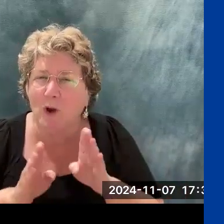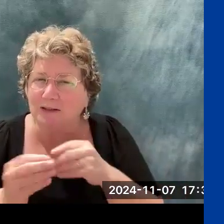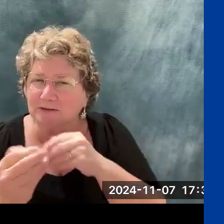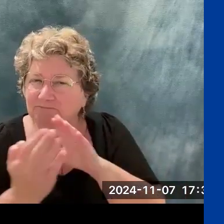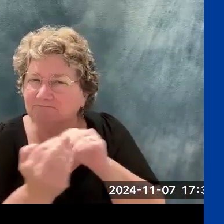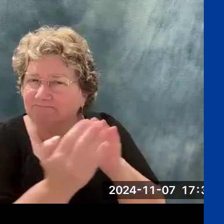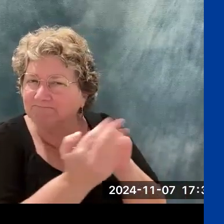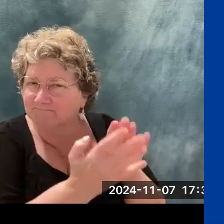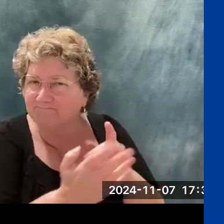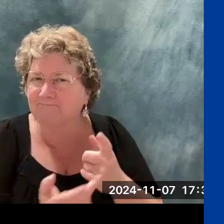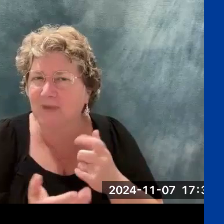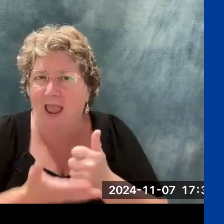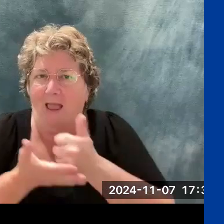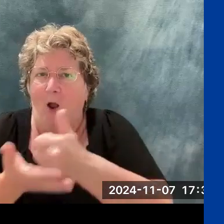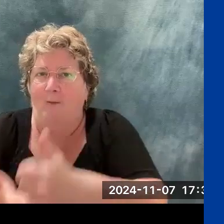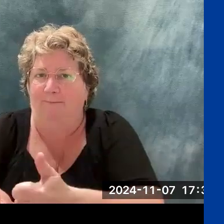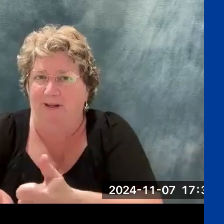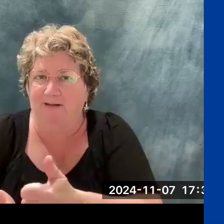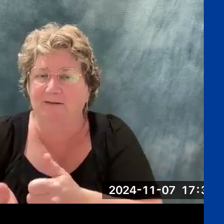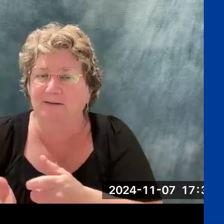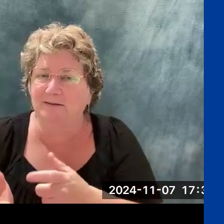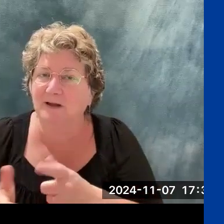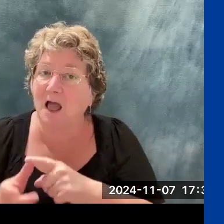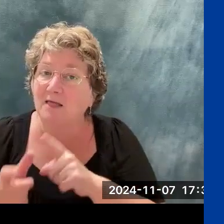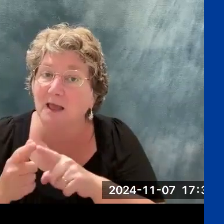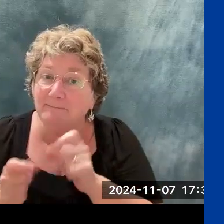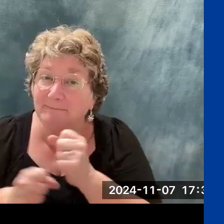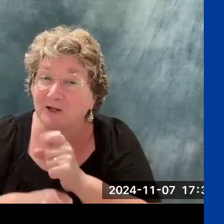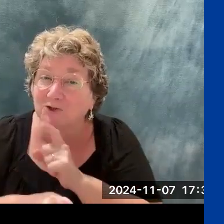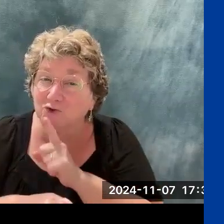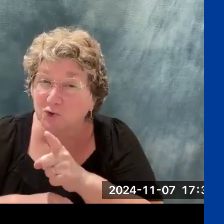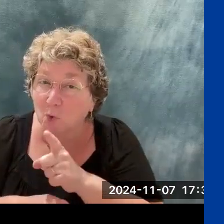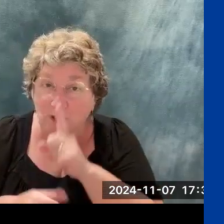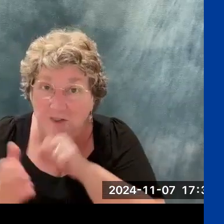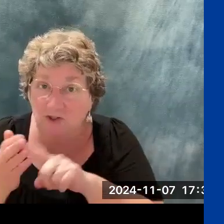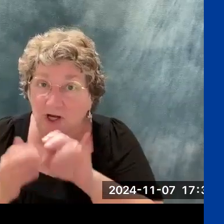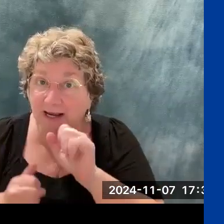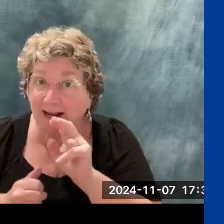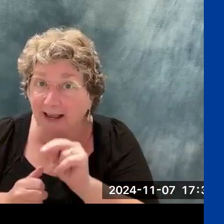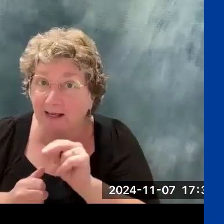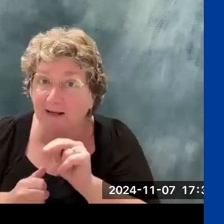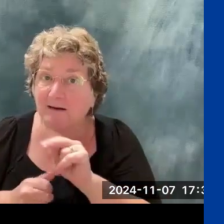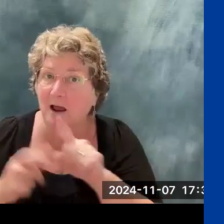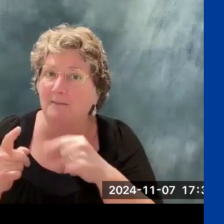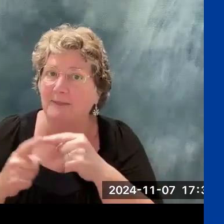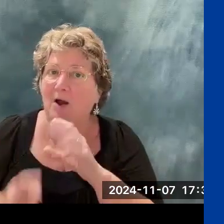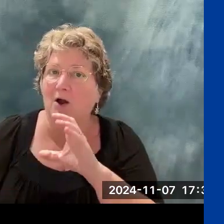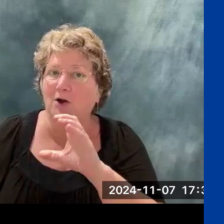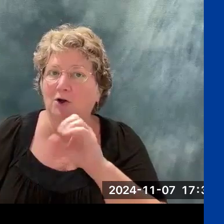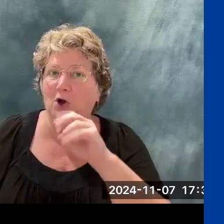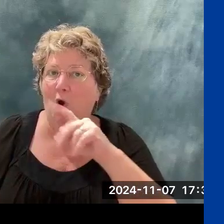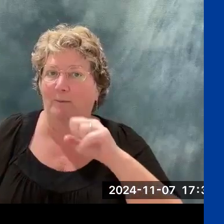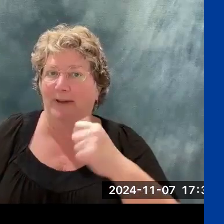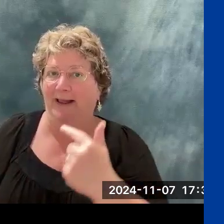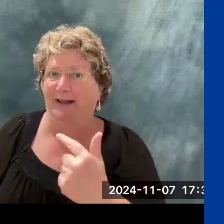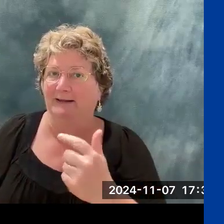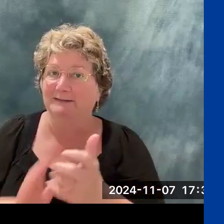And ensuring that you are checking in with them about those coping skills. The other thing to really consider is that grief may